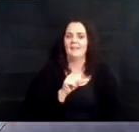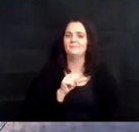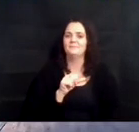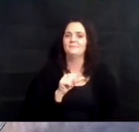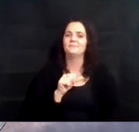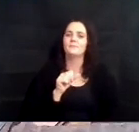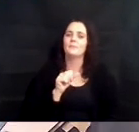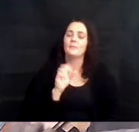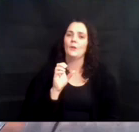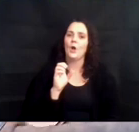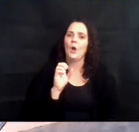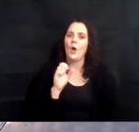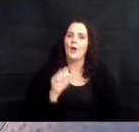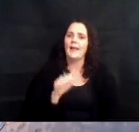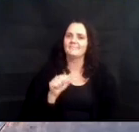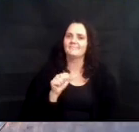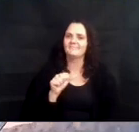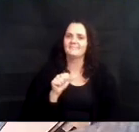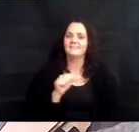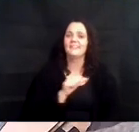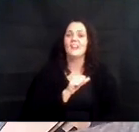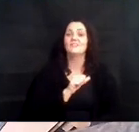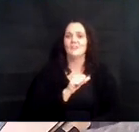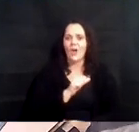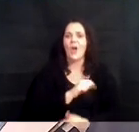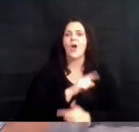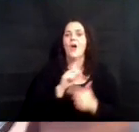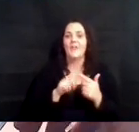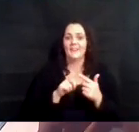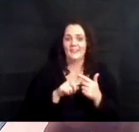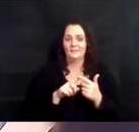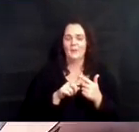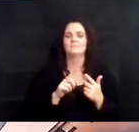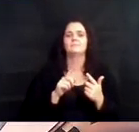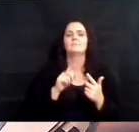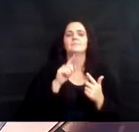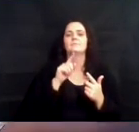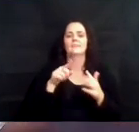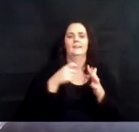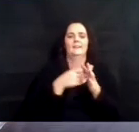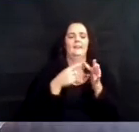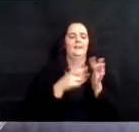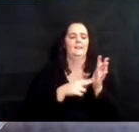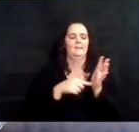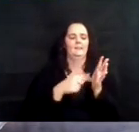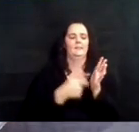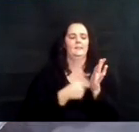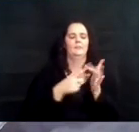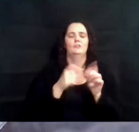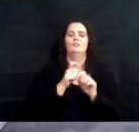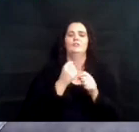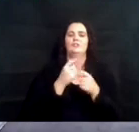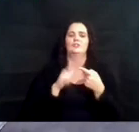Alright, the next method that I'm going to show you is based on the Kentridge and this is a method that William Kentridge certainly did not